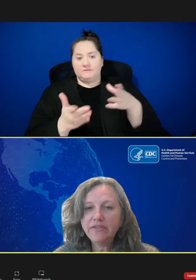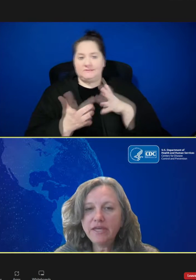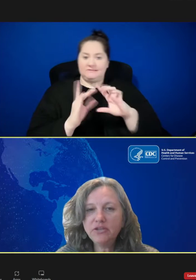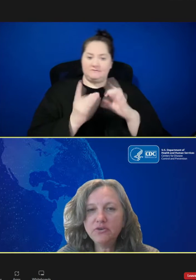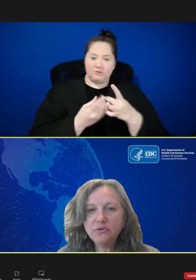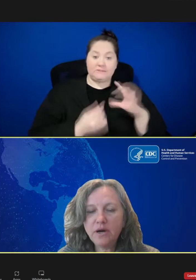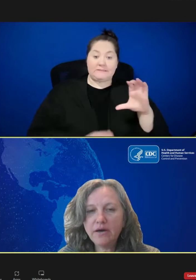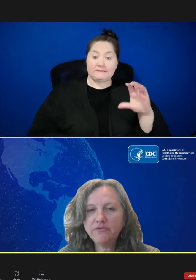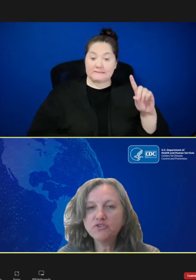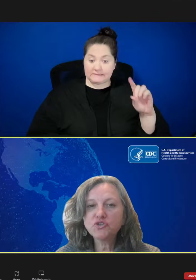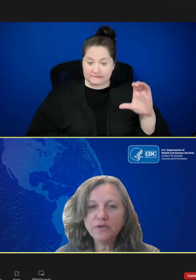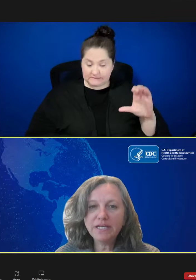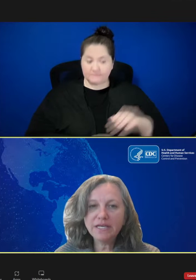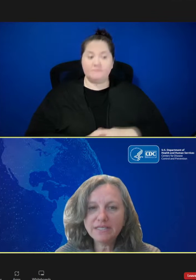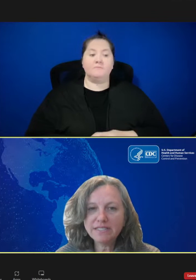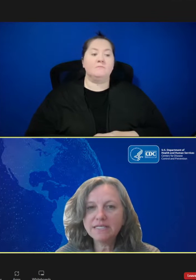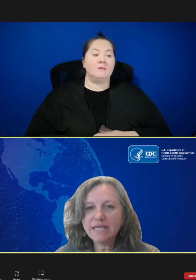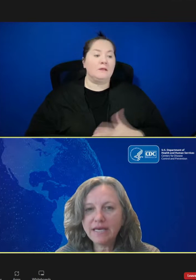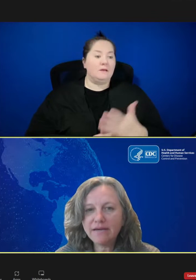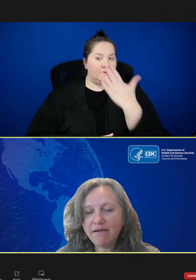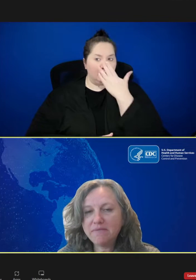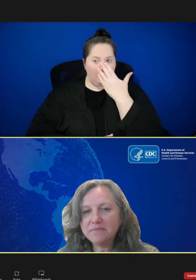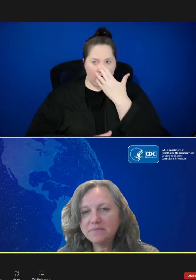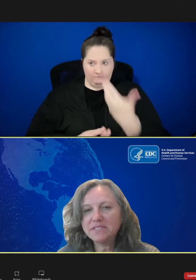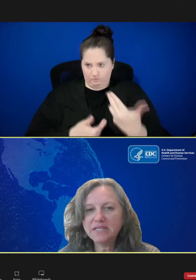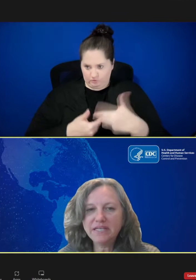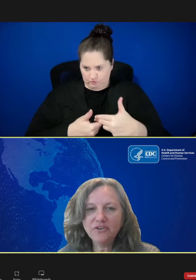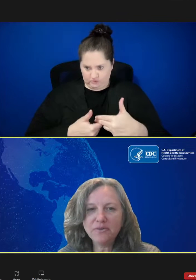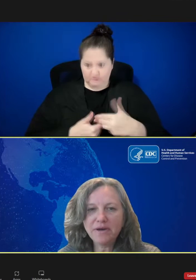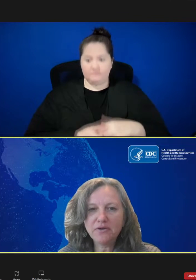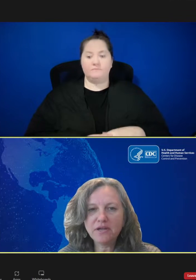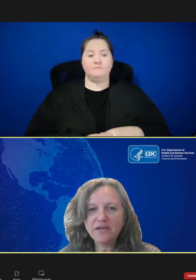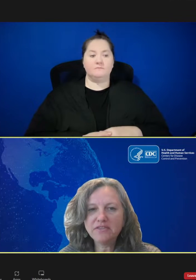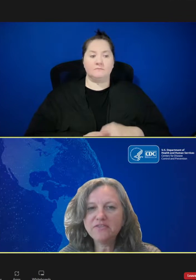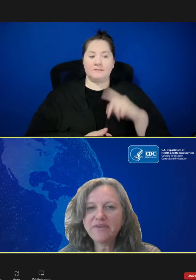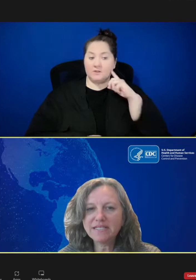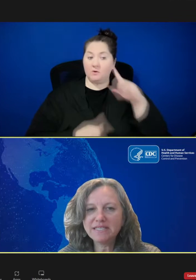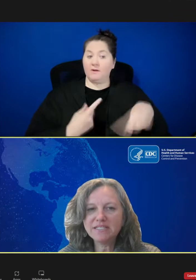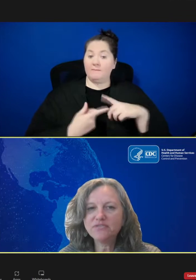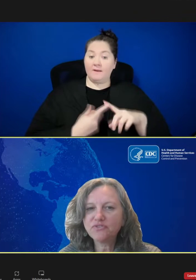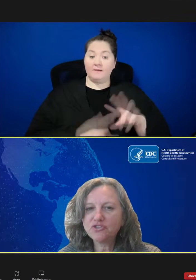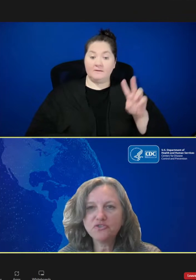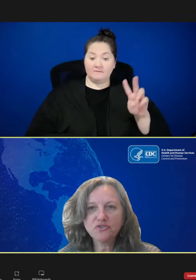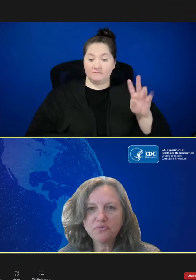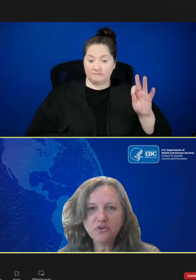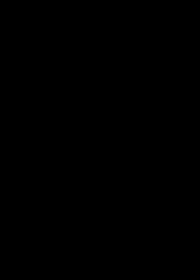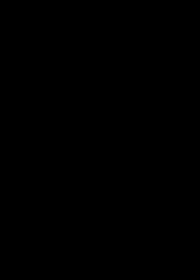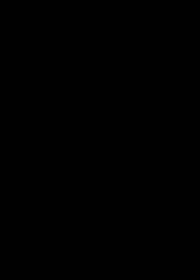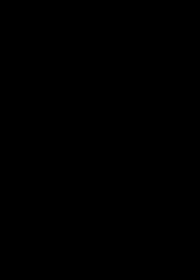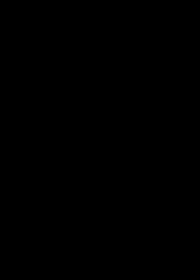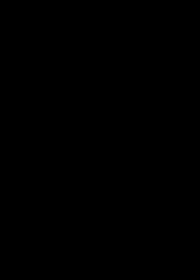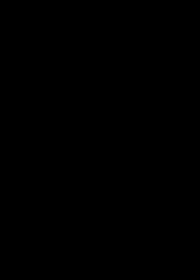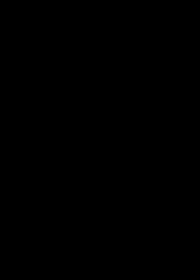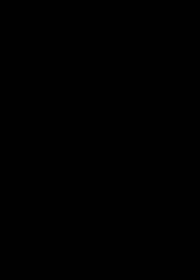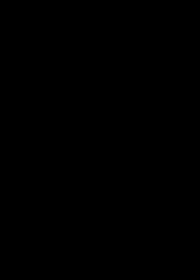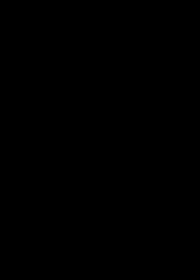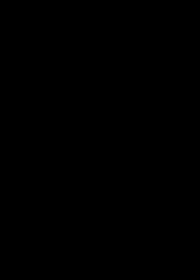thank you for joining us today to hear about the Vaccines for Children Program Now and in